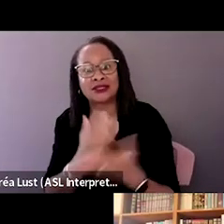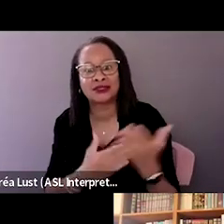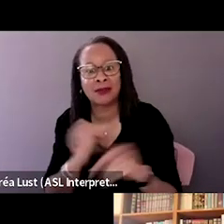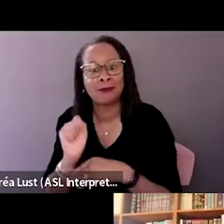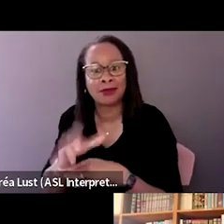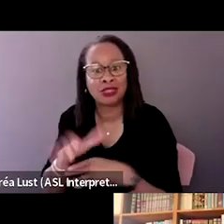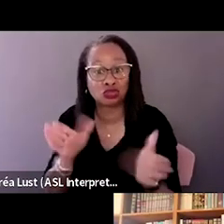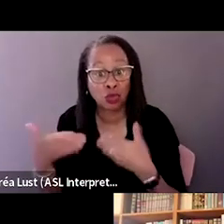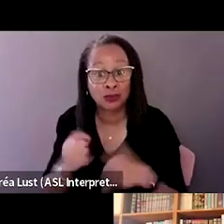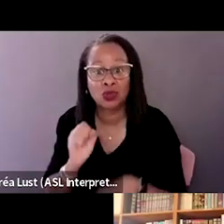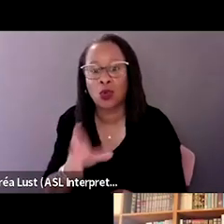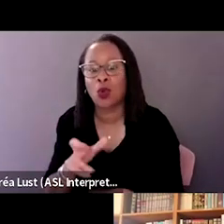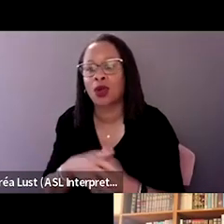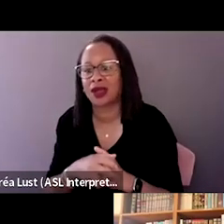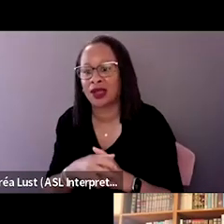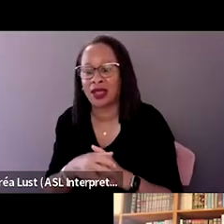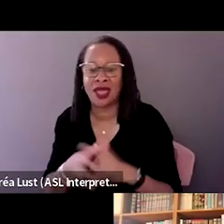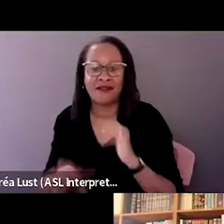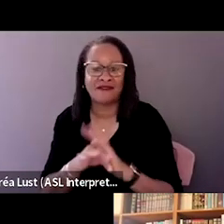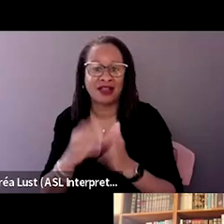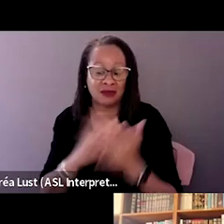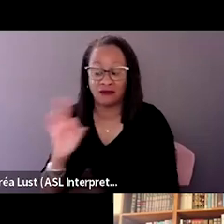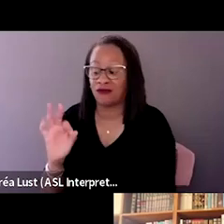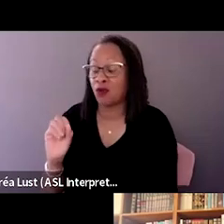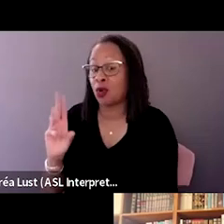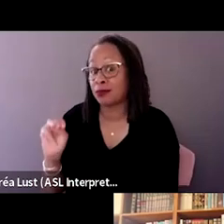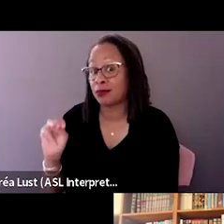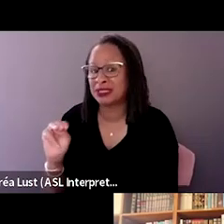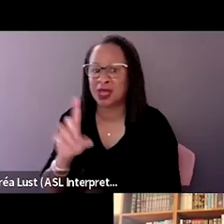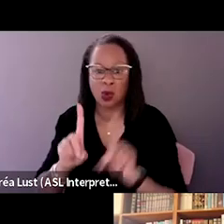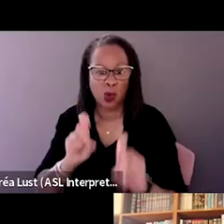or to find some forums that offer mentorship,